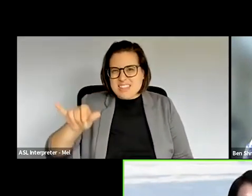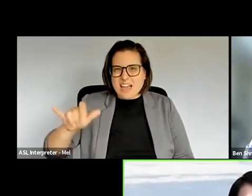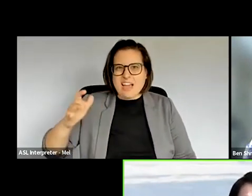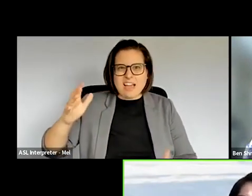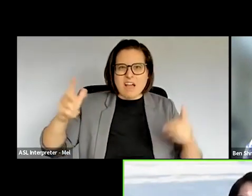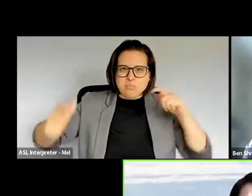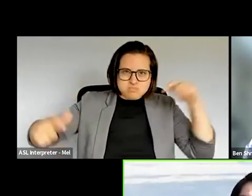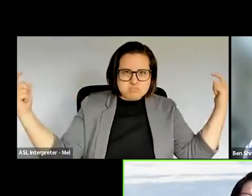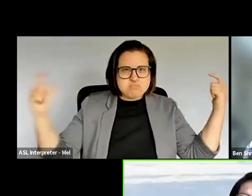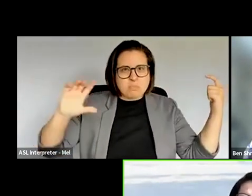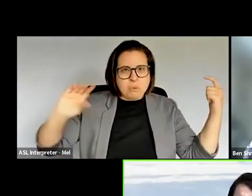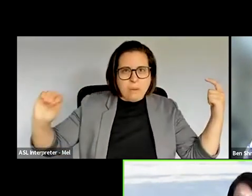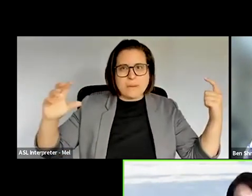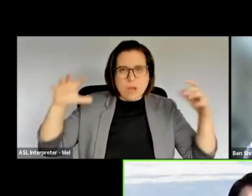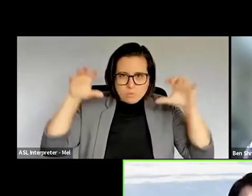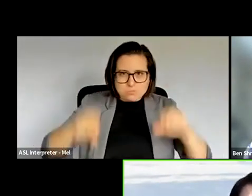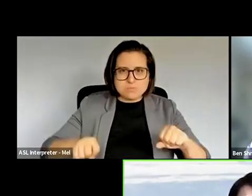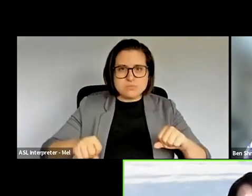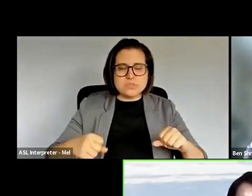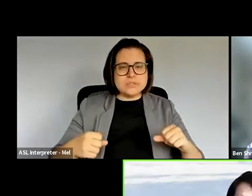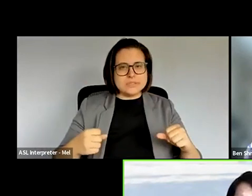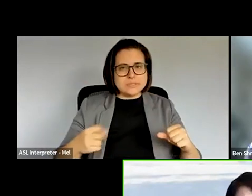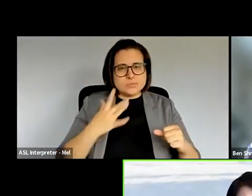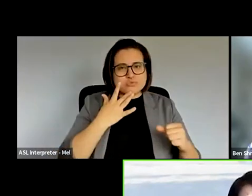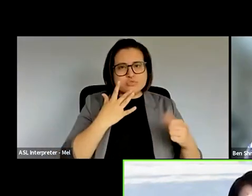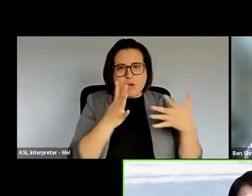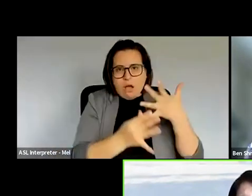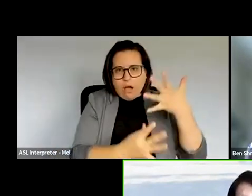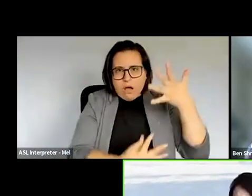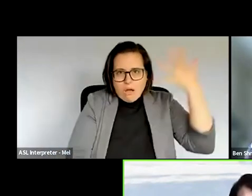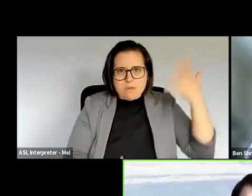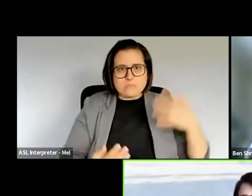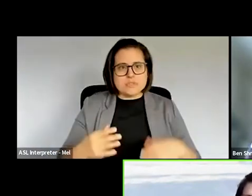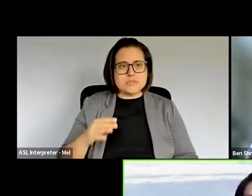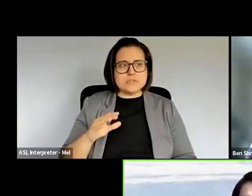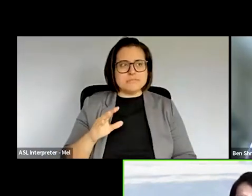about, is the leveling, is to democratize the technology and of course collaboration.